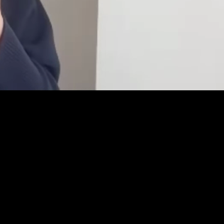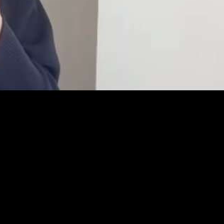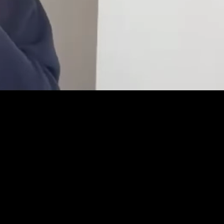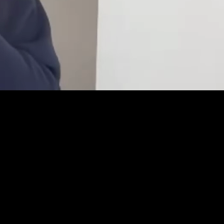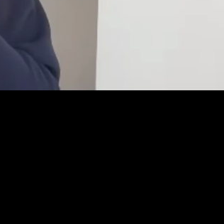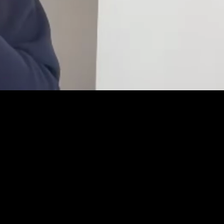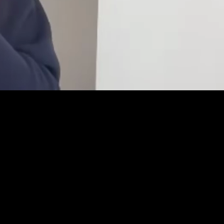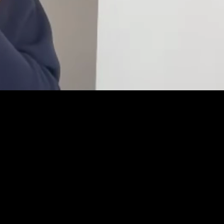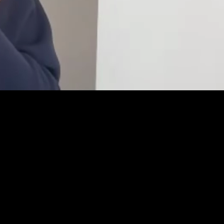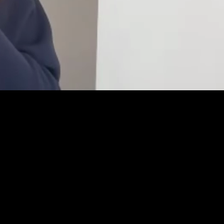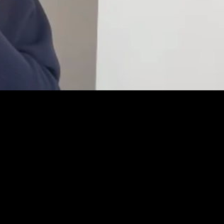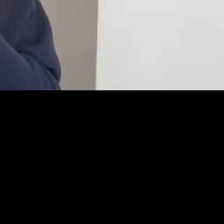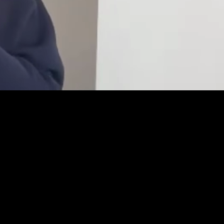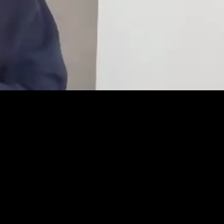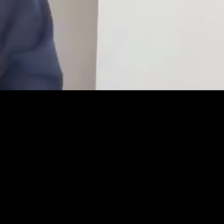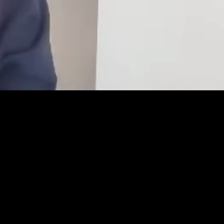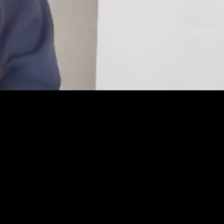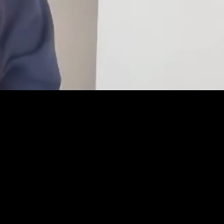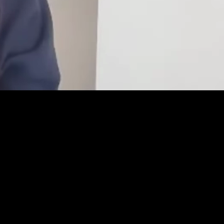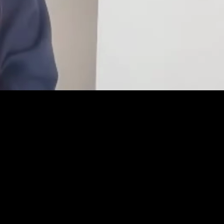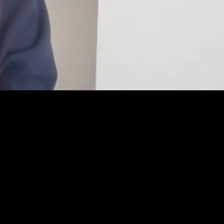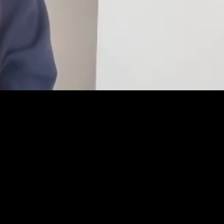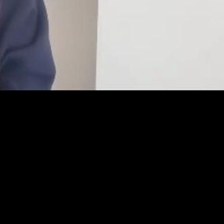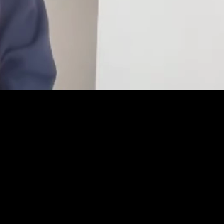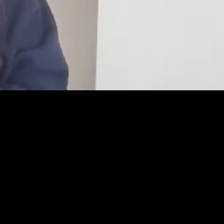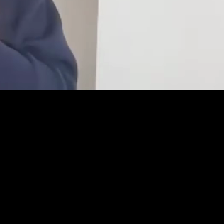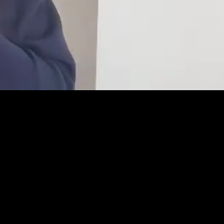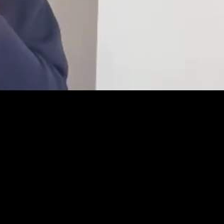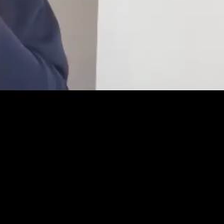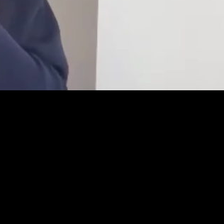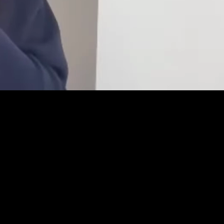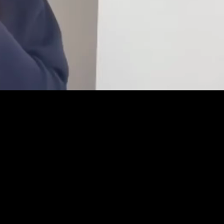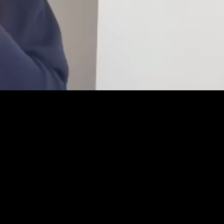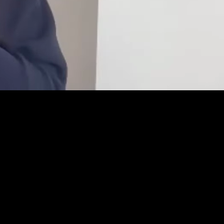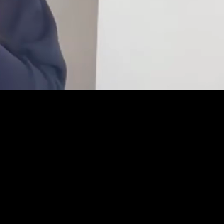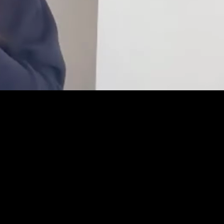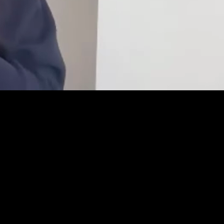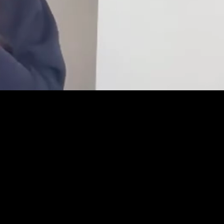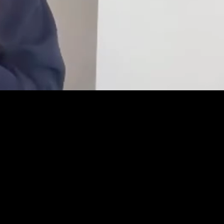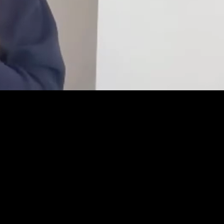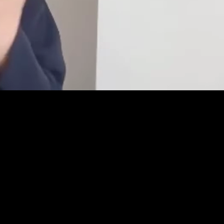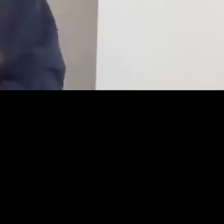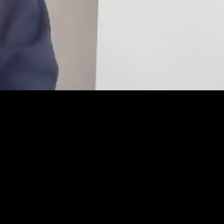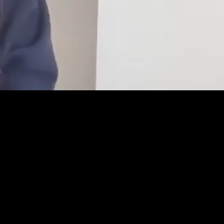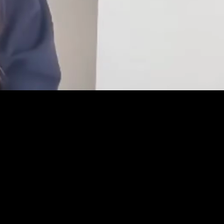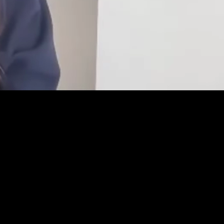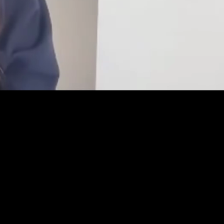I've got quite a lot of WordPress experience in my agency days, but I had the luxury of having a development team.